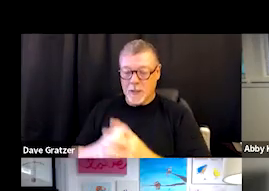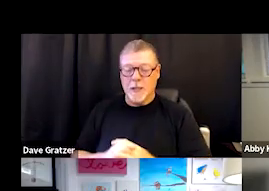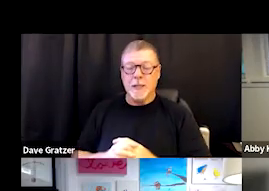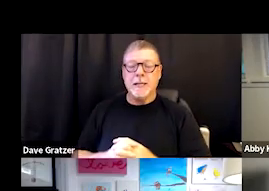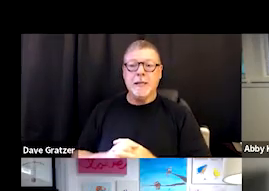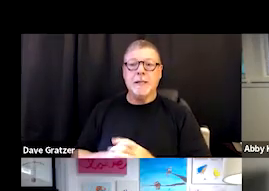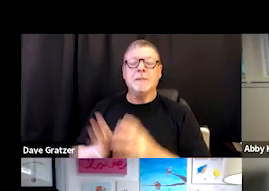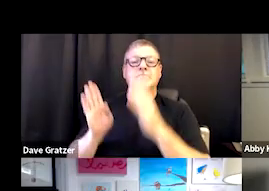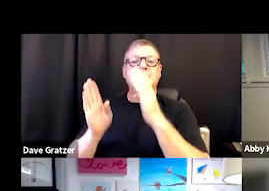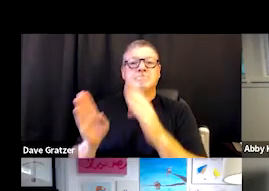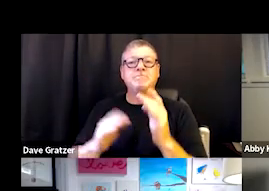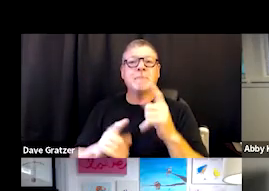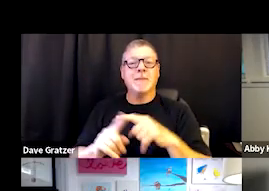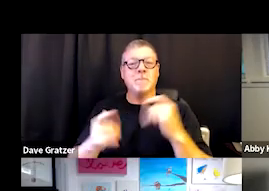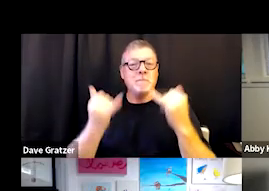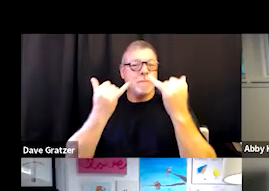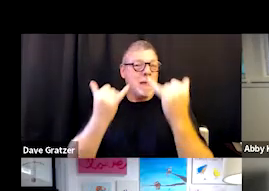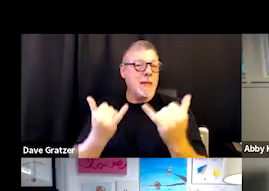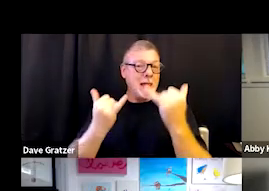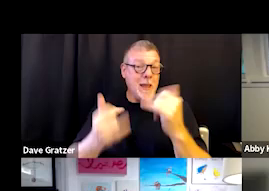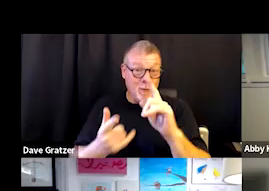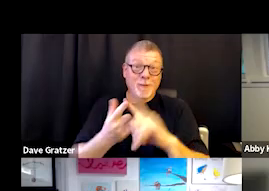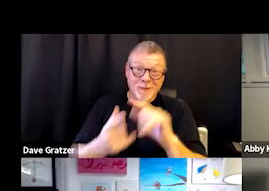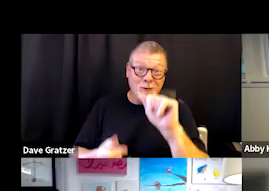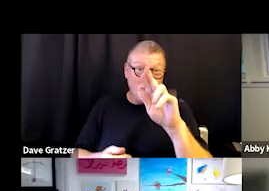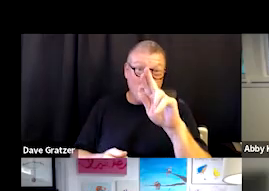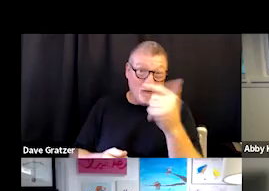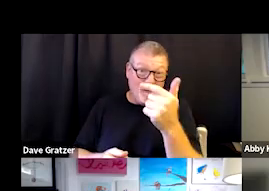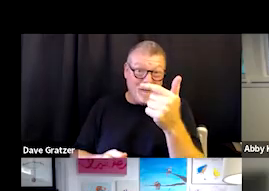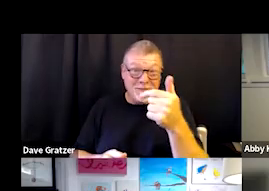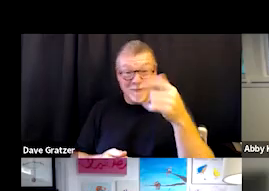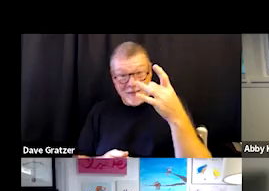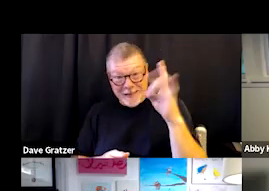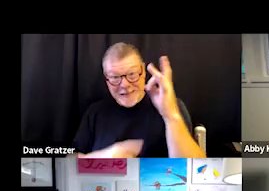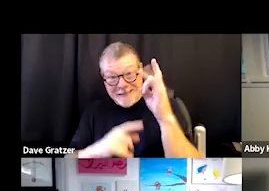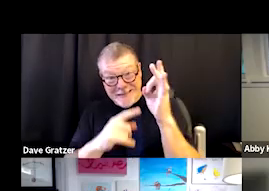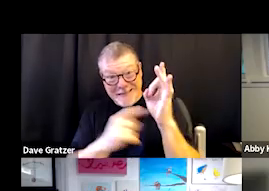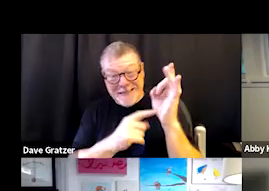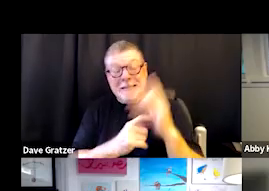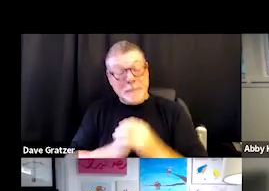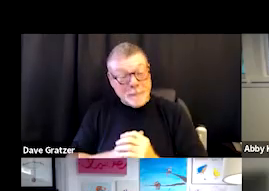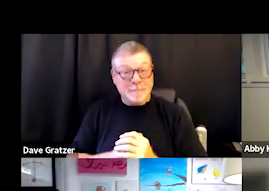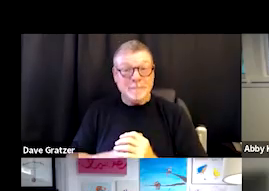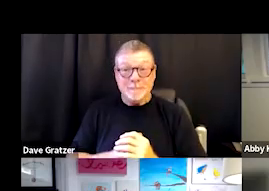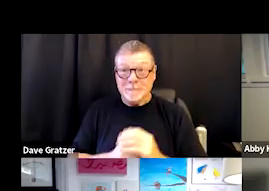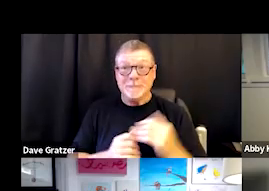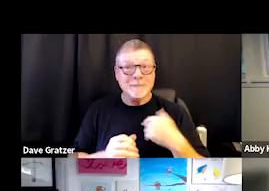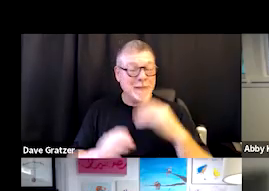I would say from now until August 18th, I would spend some time in the SOAR Online Course,